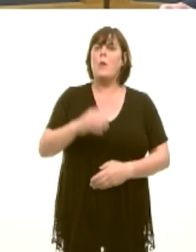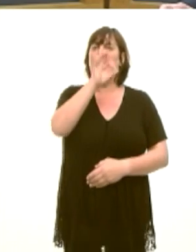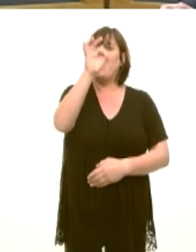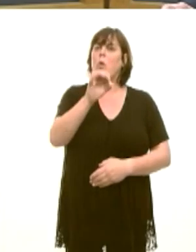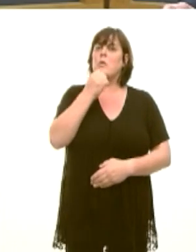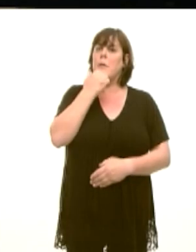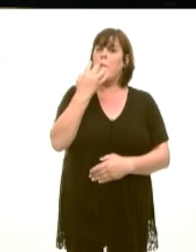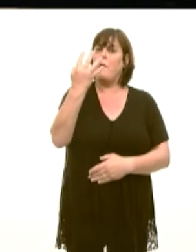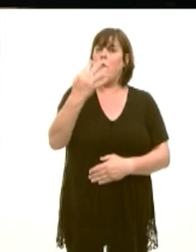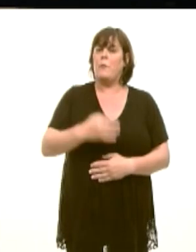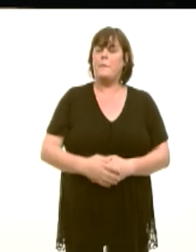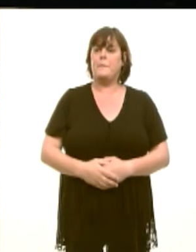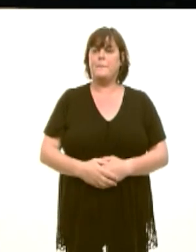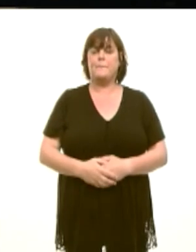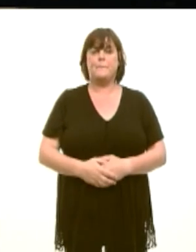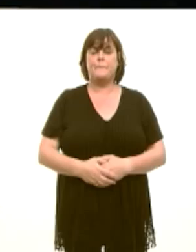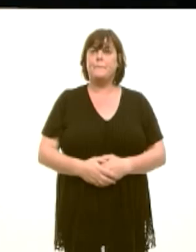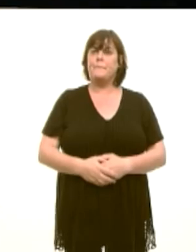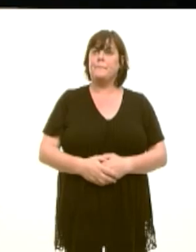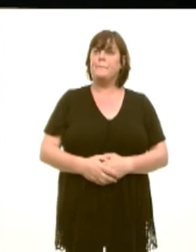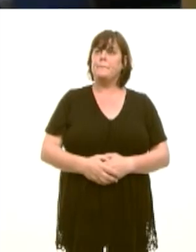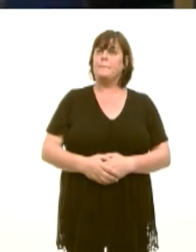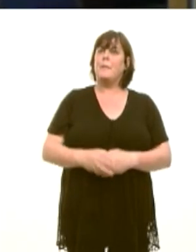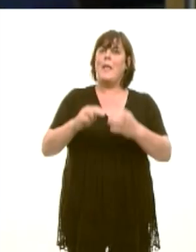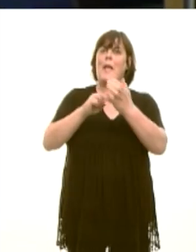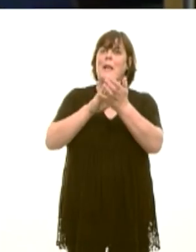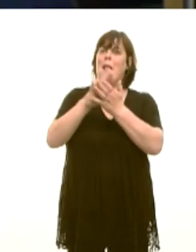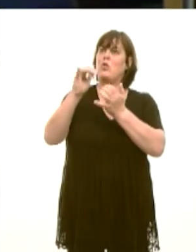make a statement on how system failures in the Welsh NHS are dealt with by the Welsh